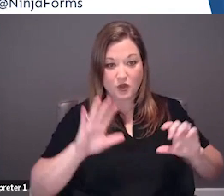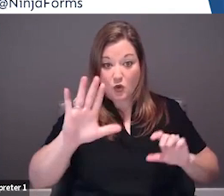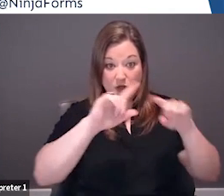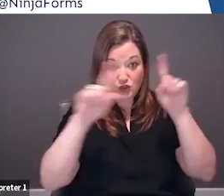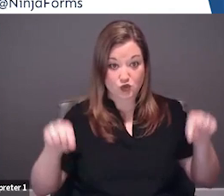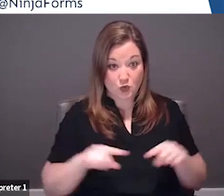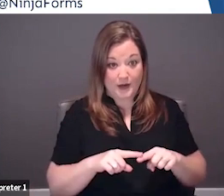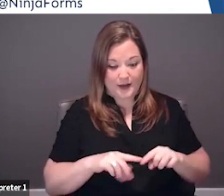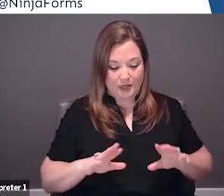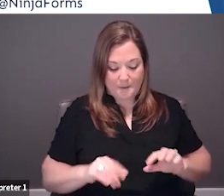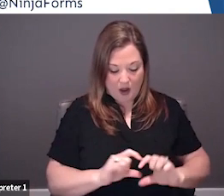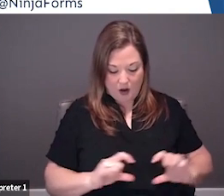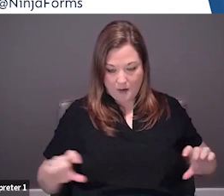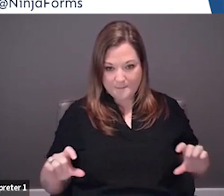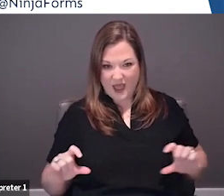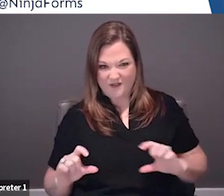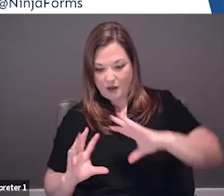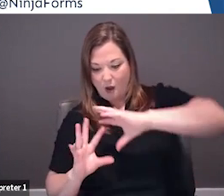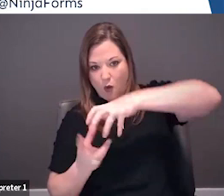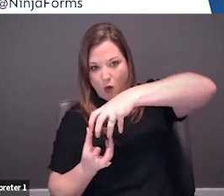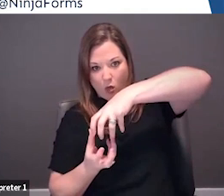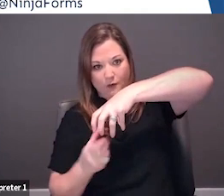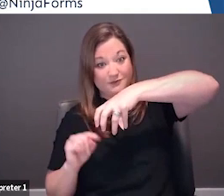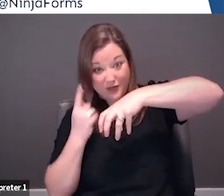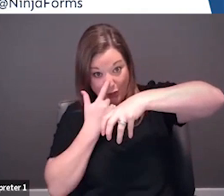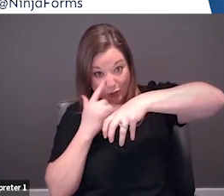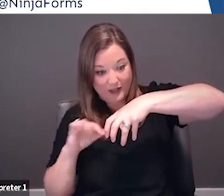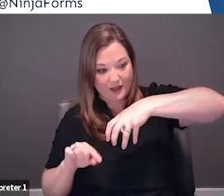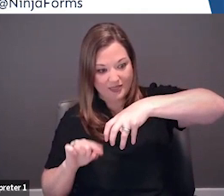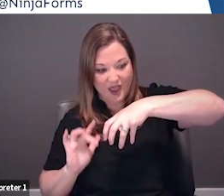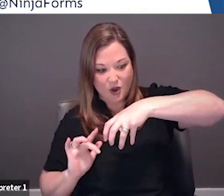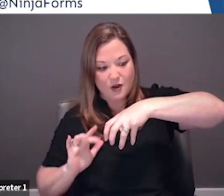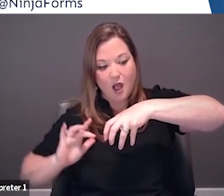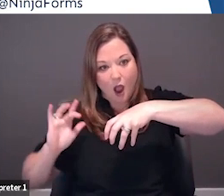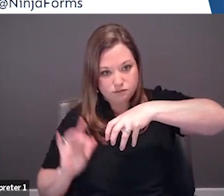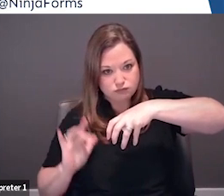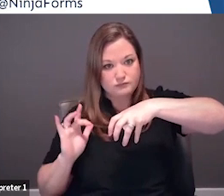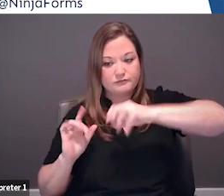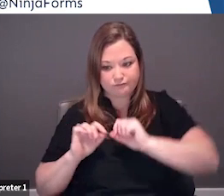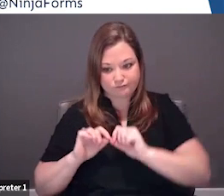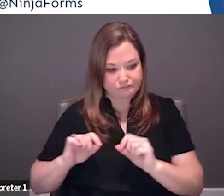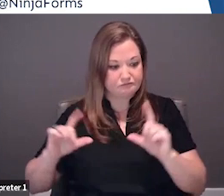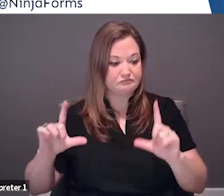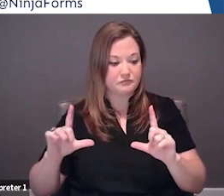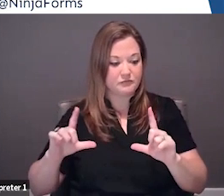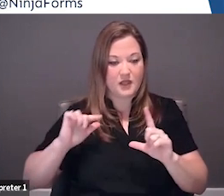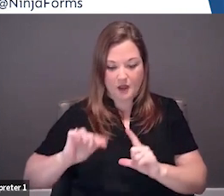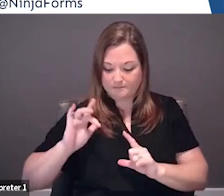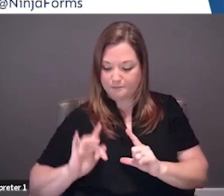There's an icon button that looks a little bit like a globe. If you click on that, you can then toggle on American Sign Language